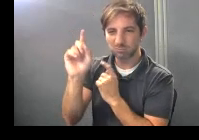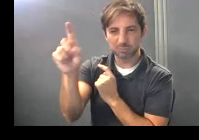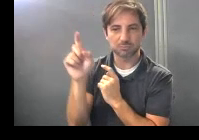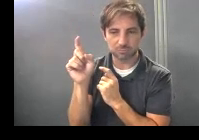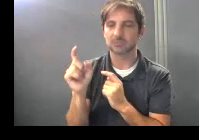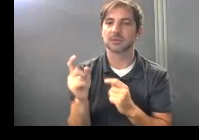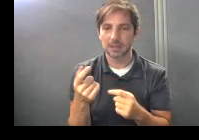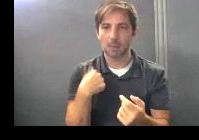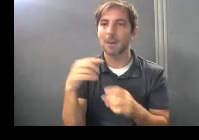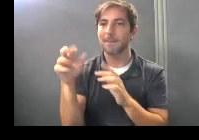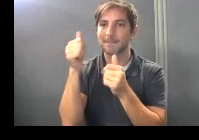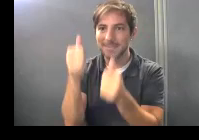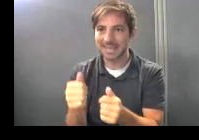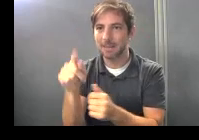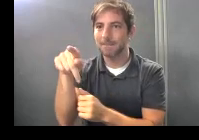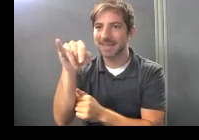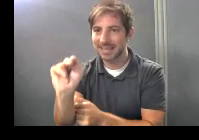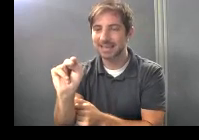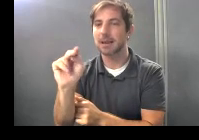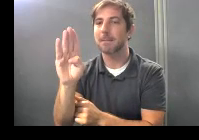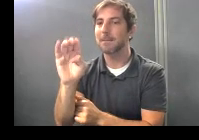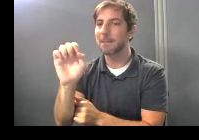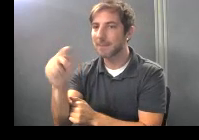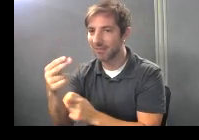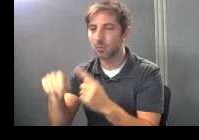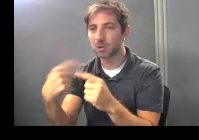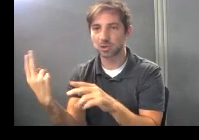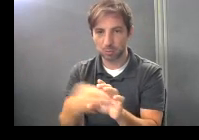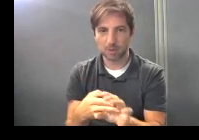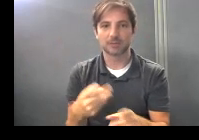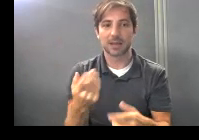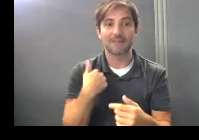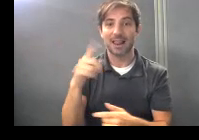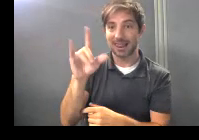LIVE AUDIO DESCRIPTION IS AVAILABLE, THOUGH WE'LL BE DOING A LOT OF OPEN DESCRIPTION TODAY.